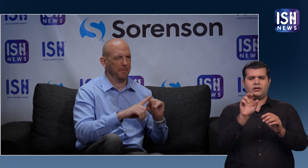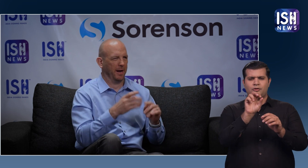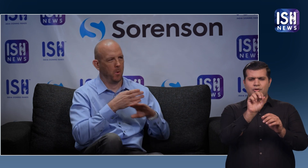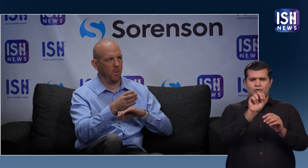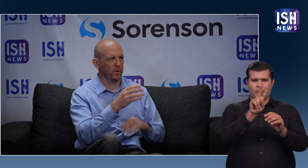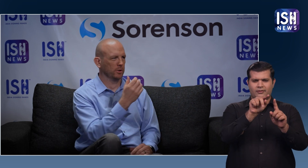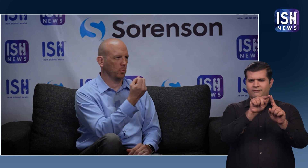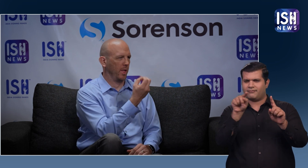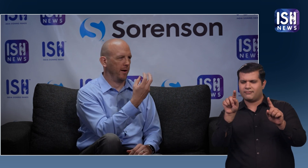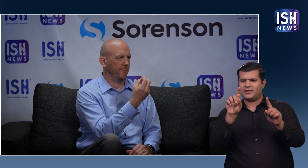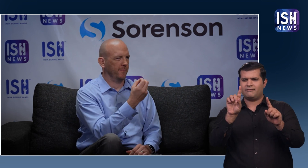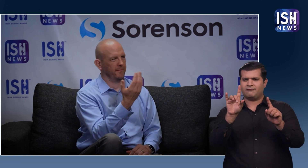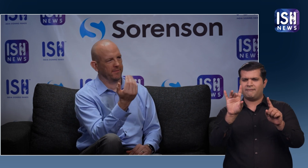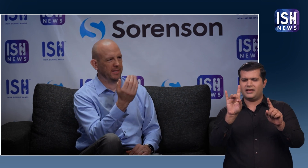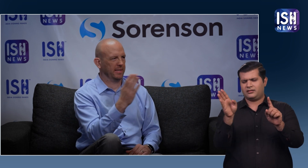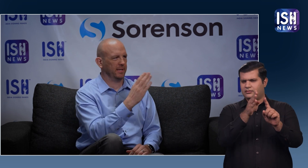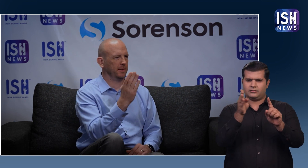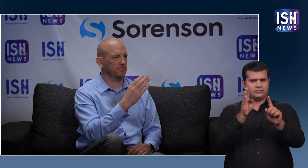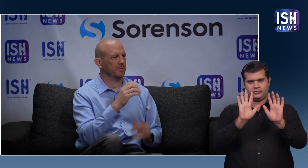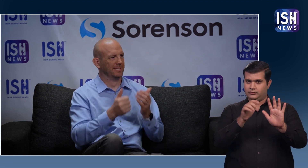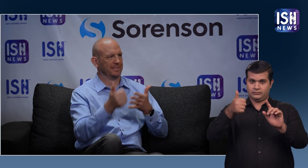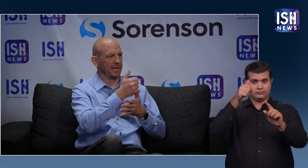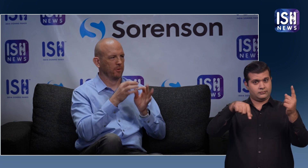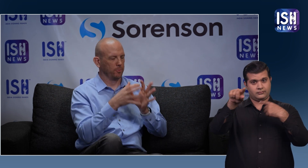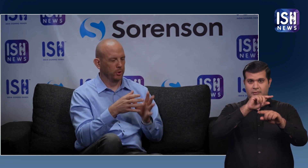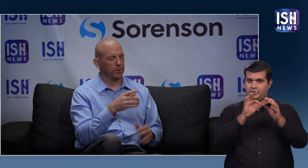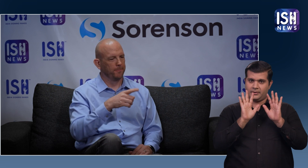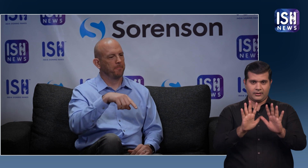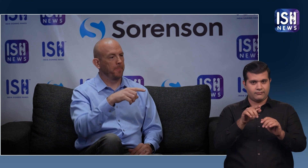but I think there are over 12-15 senior interpreters.